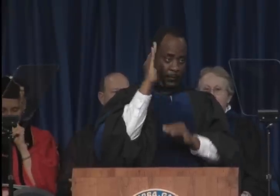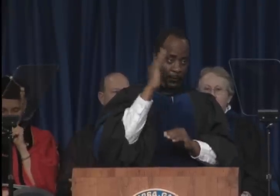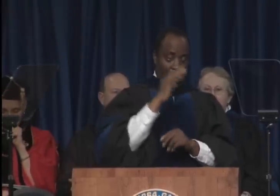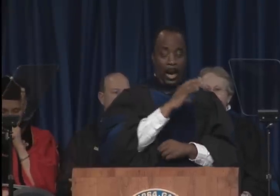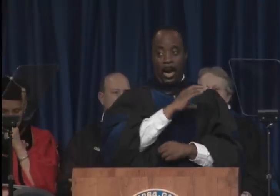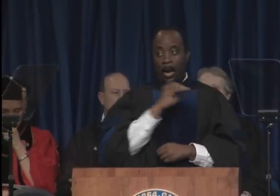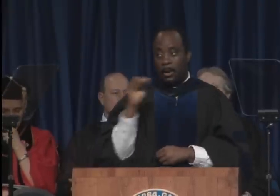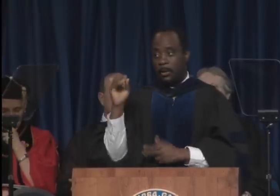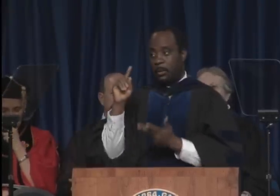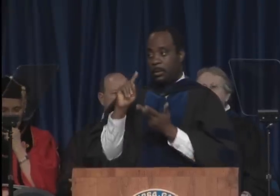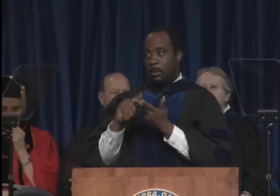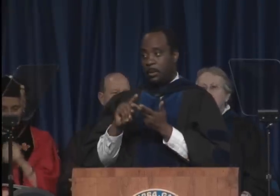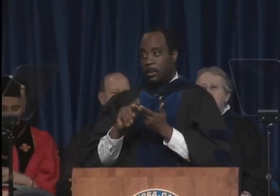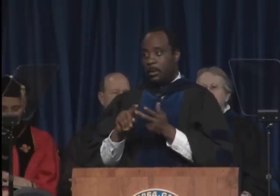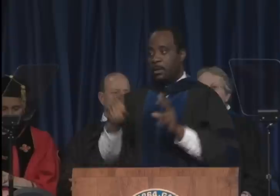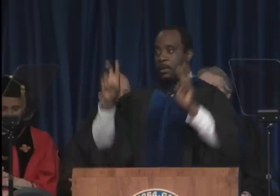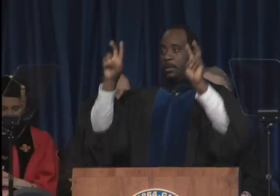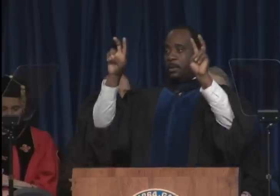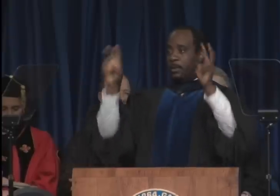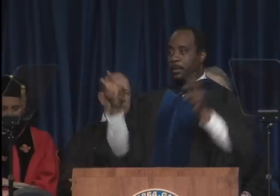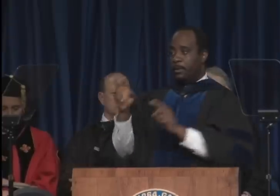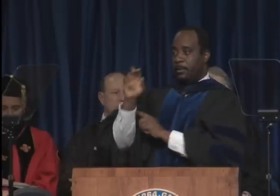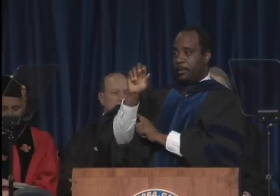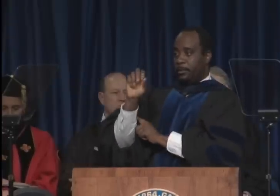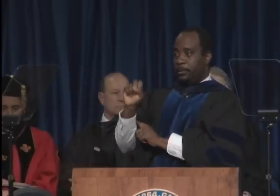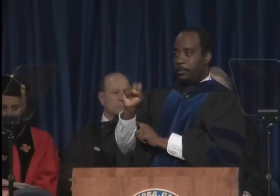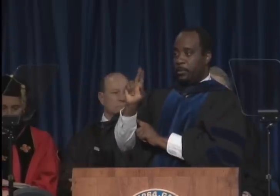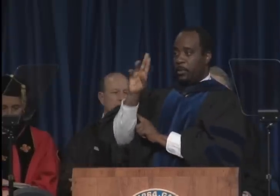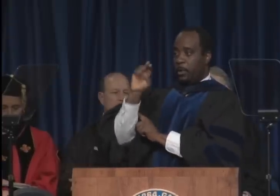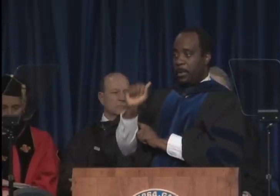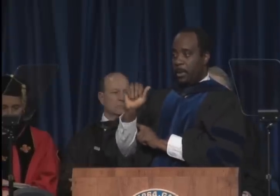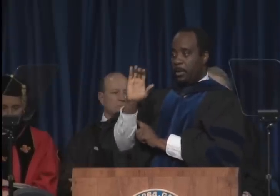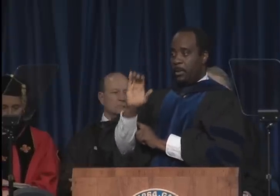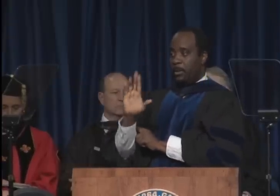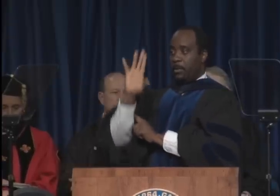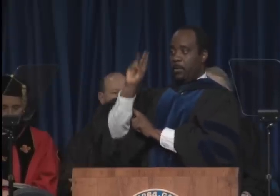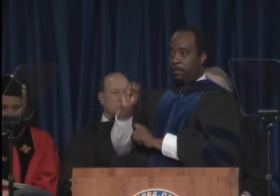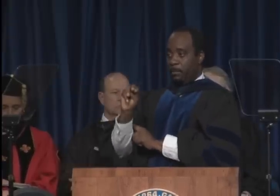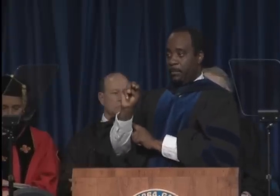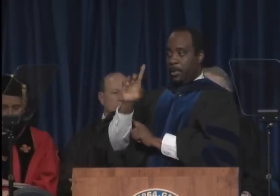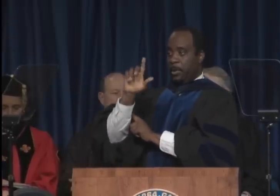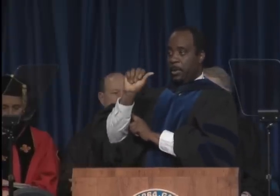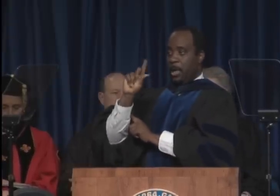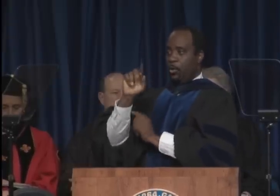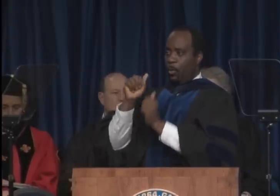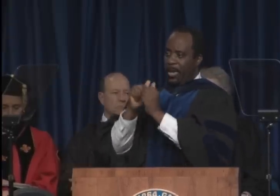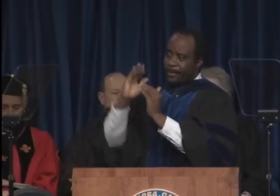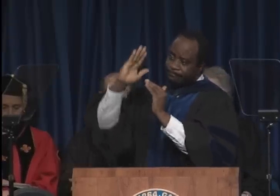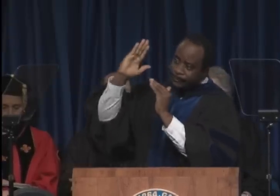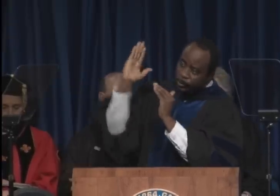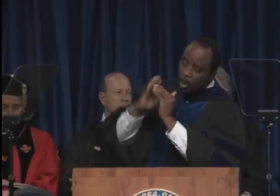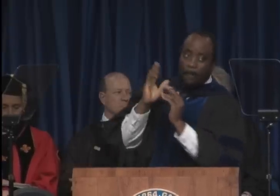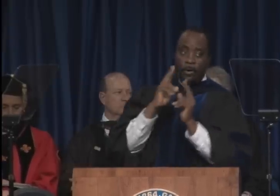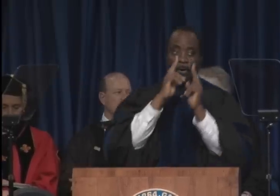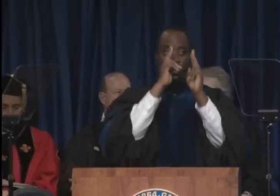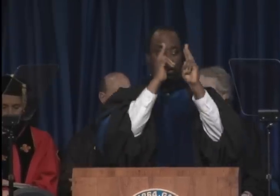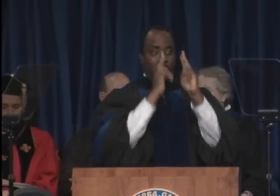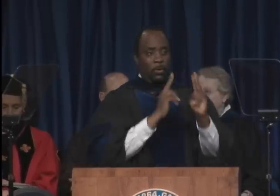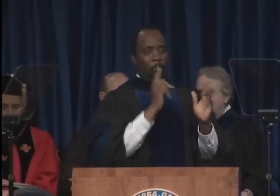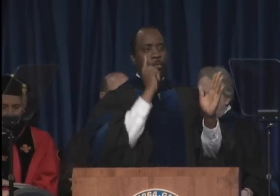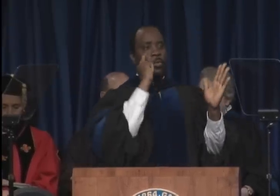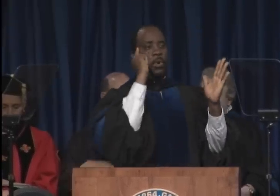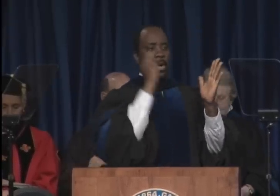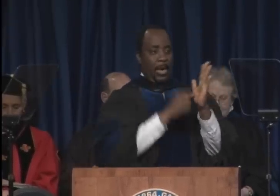and "Summa Cum Laude," with highest honors,